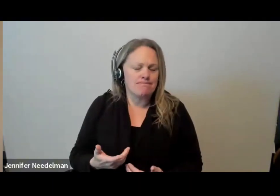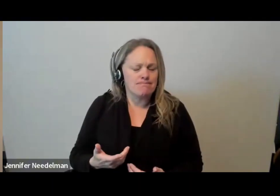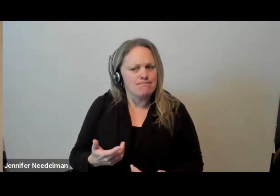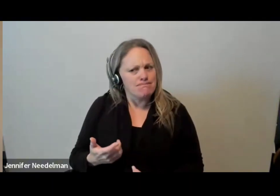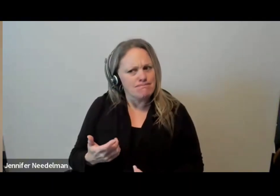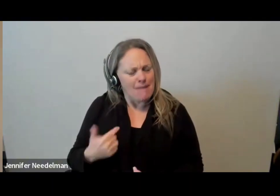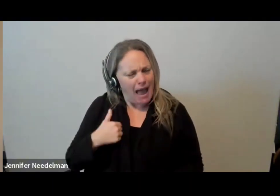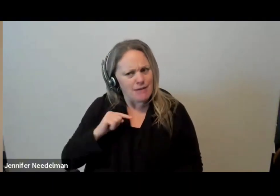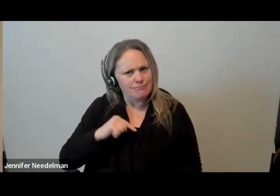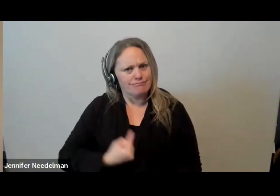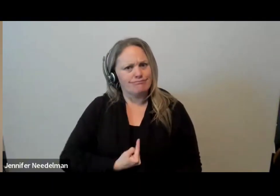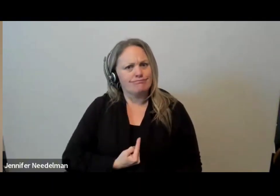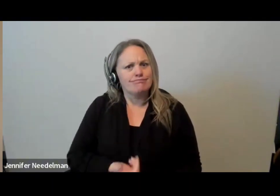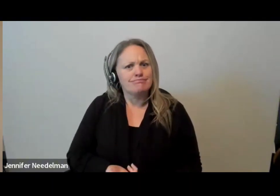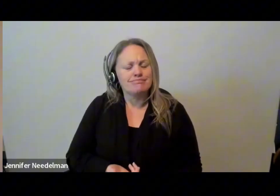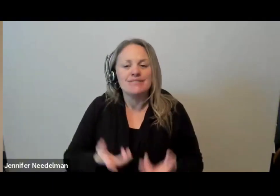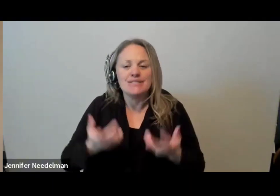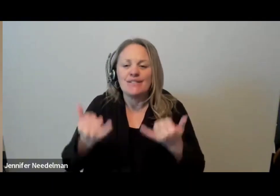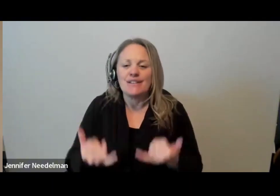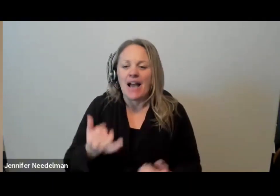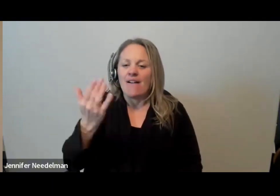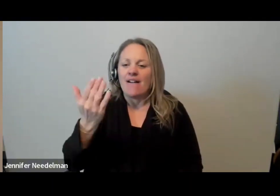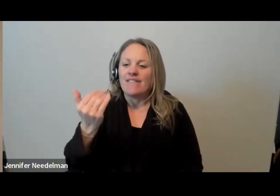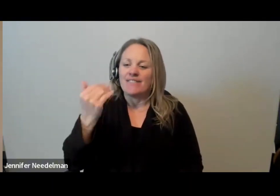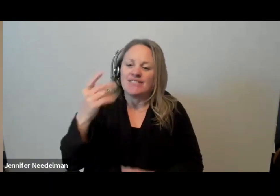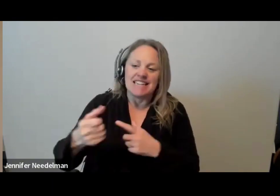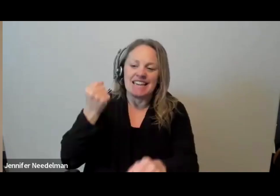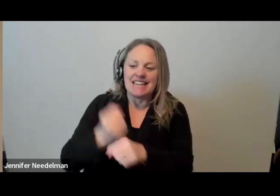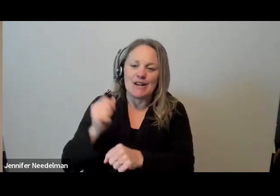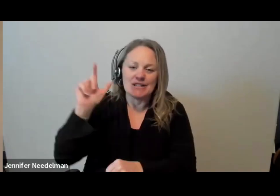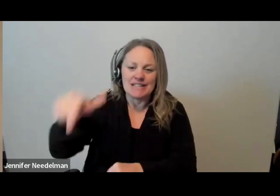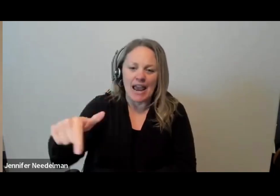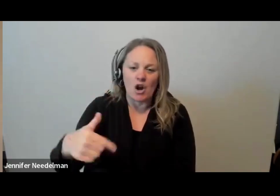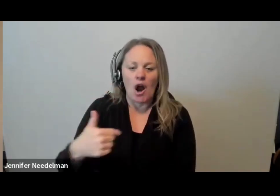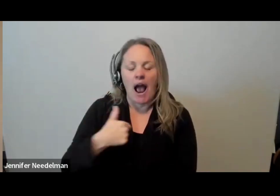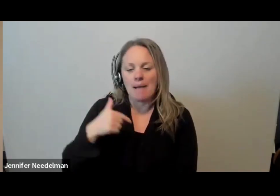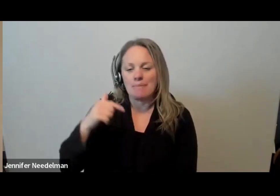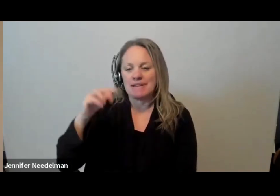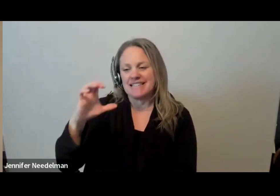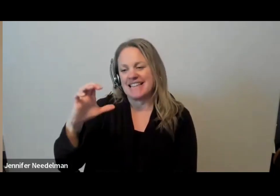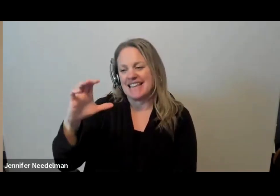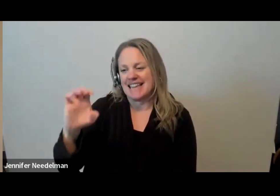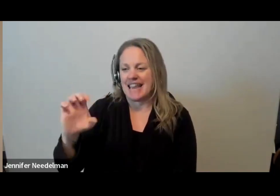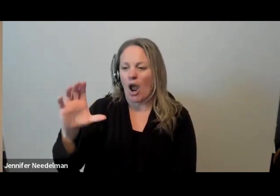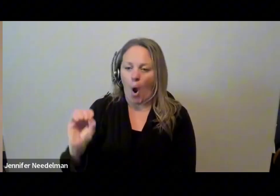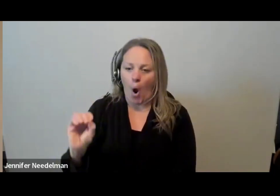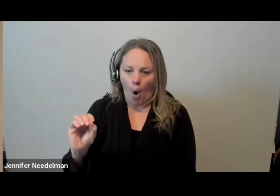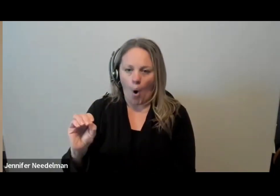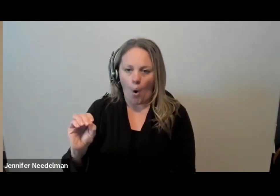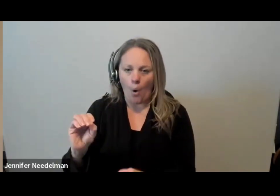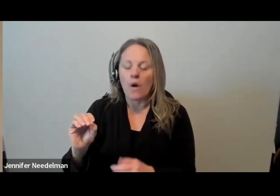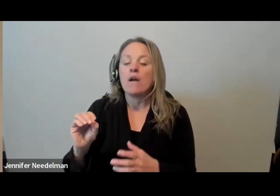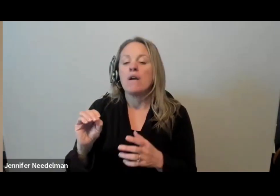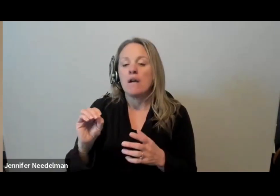So now 15 odd years later, I'm the CEO and co-founder of a technology company called Good Trouble.